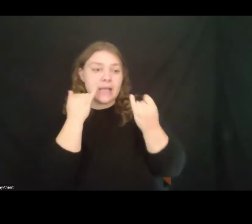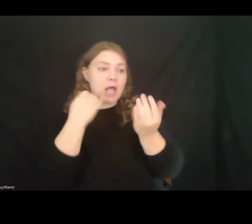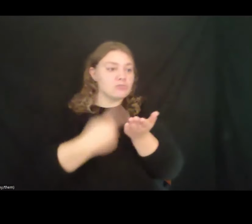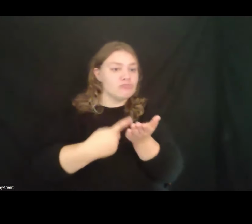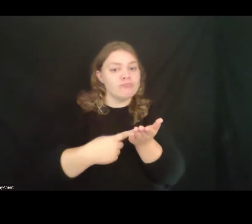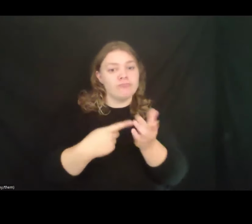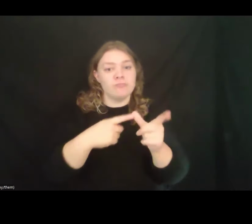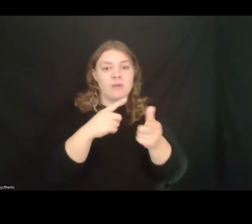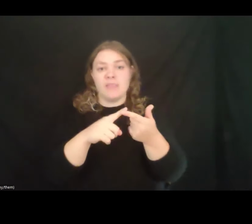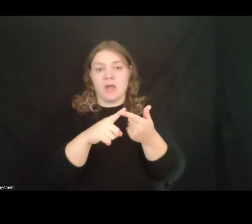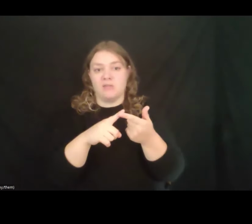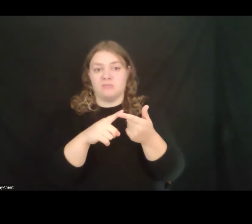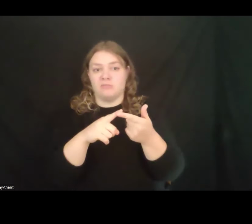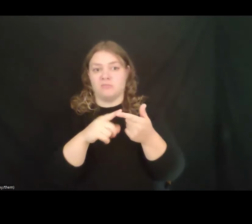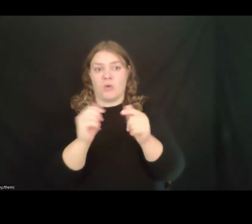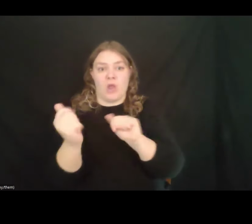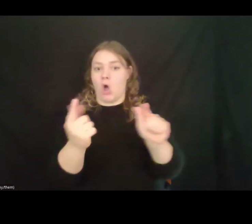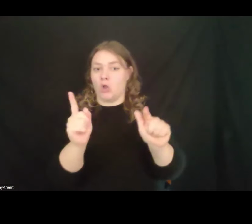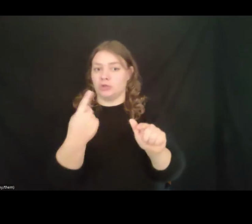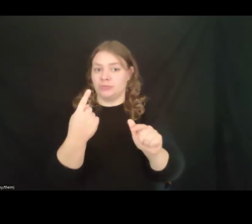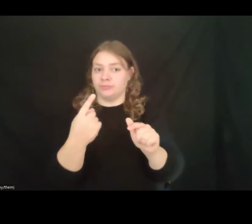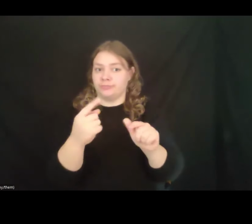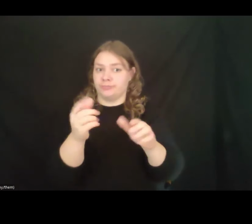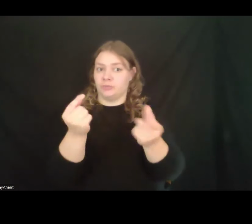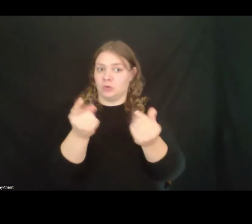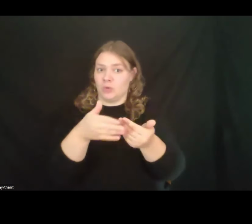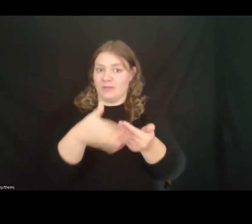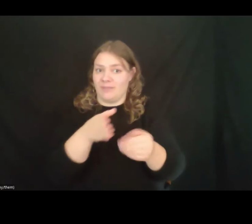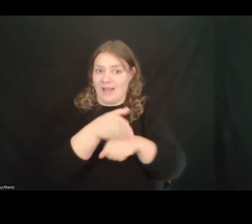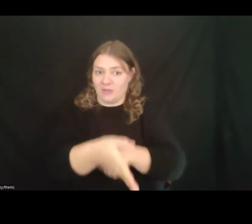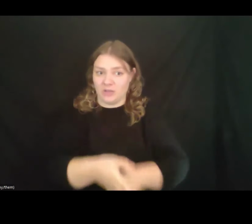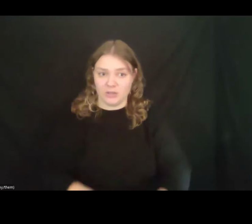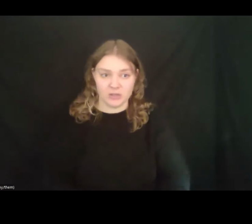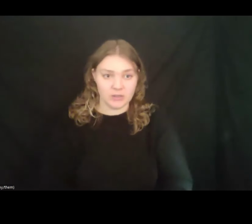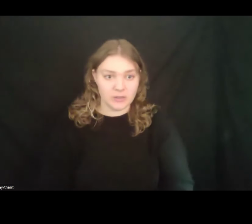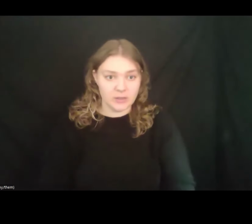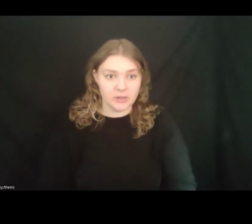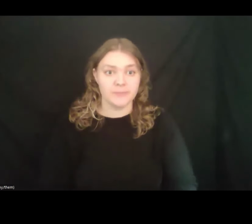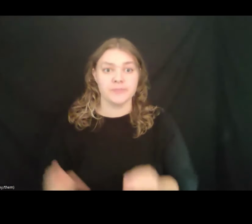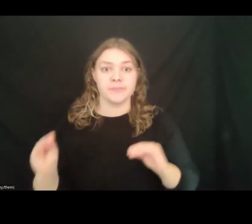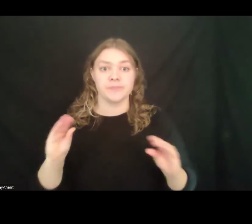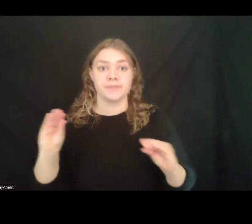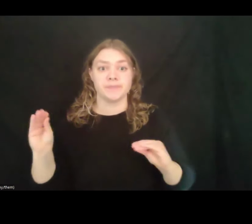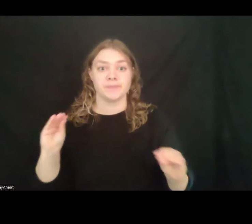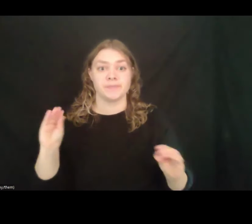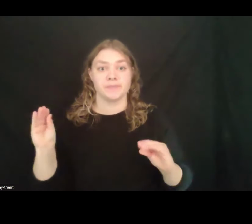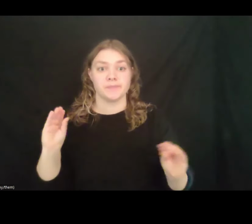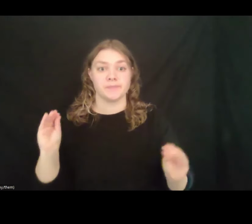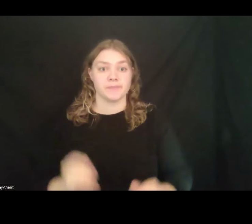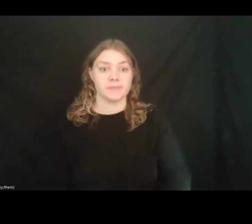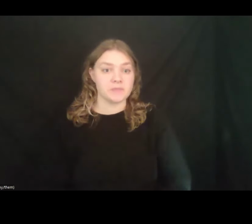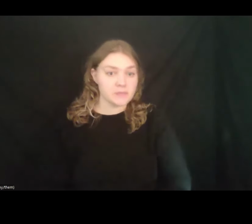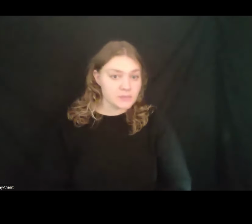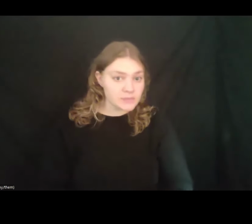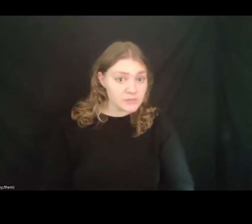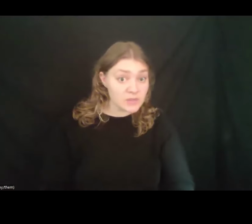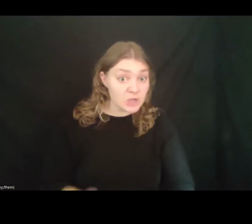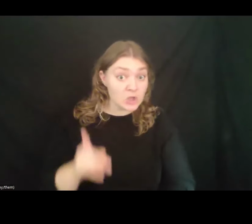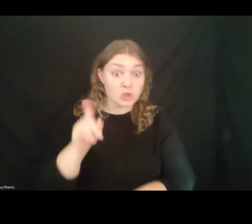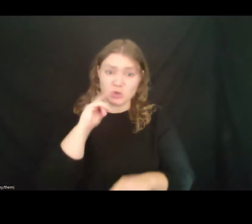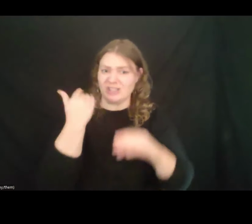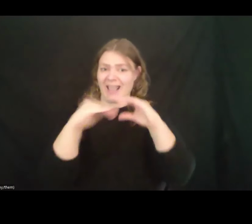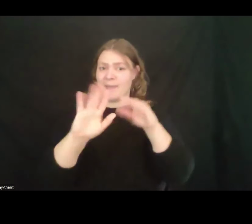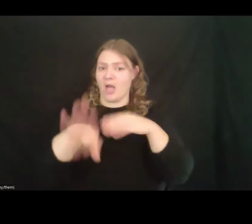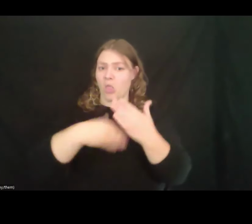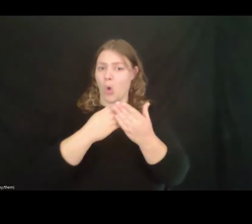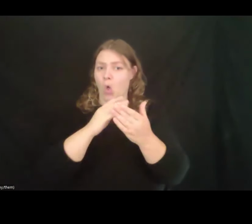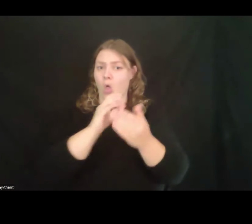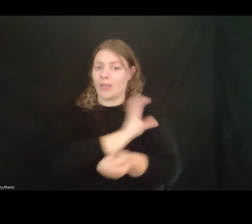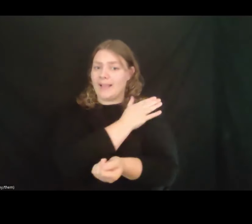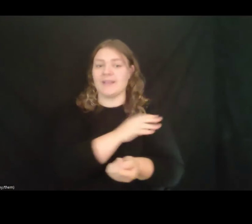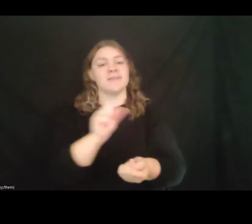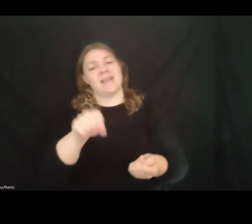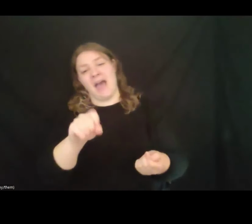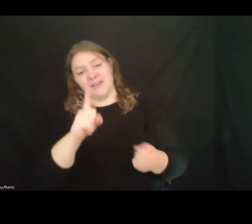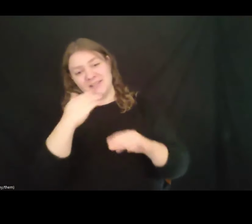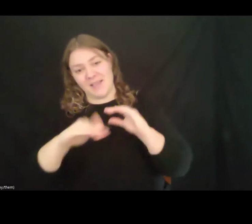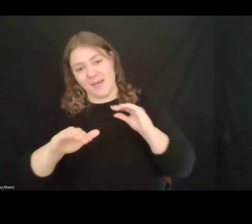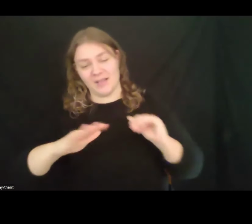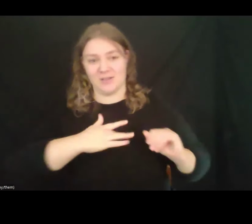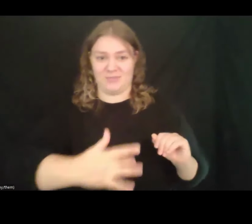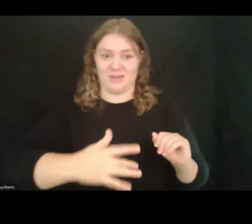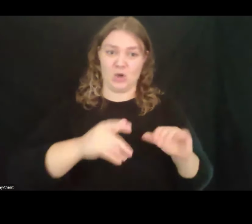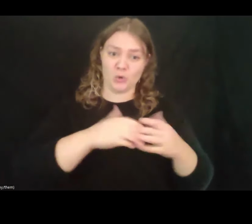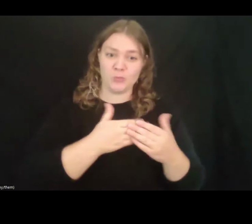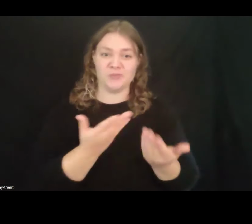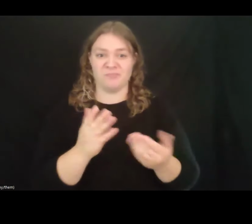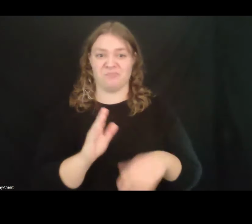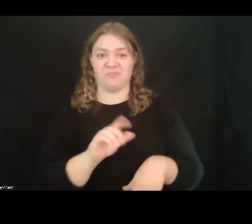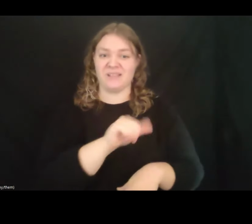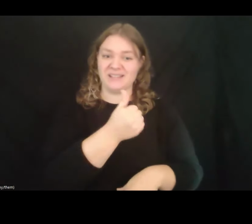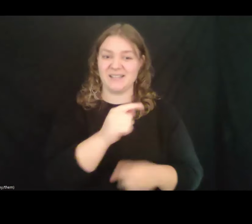that yeah it yes is emailed out yeah our groups are usually between anywhere between 10 to 15